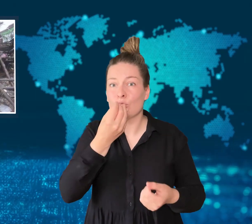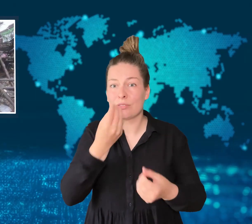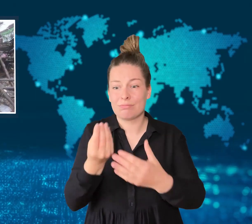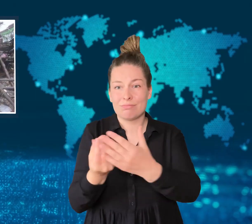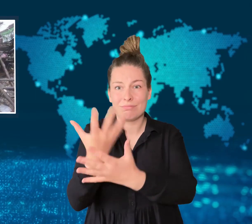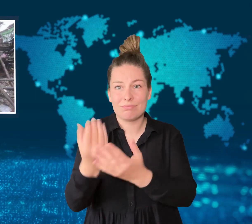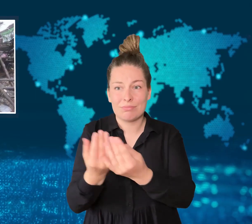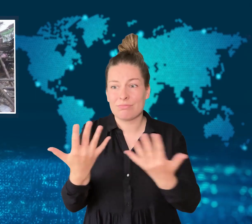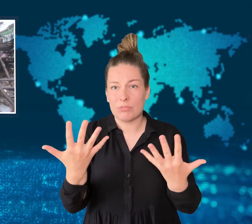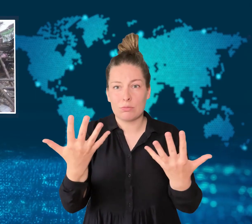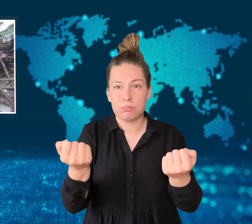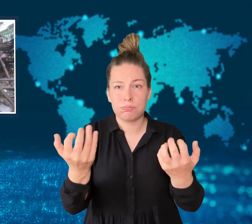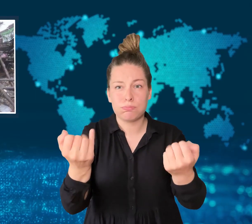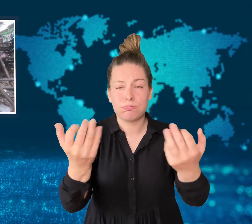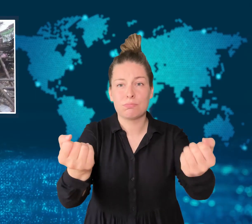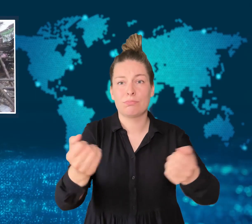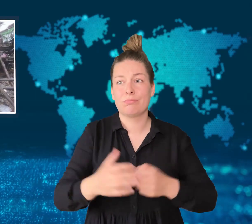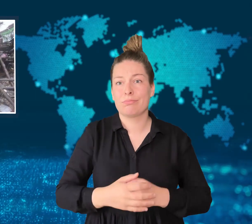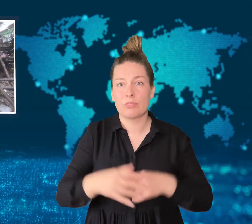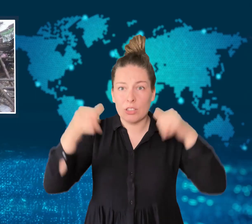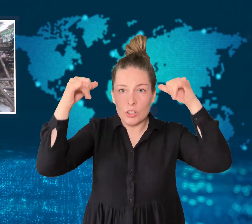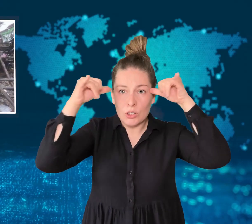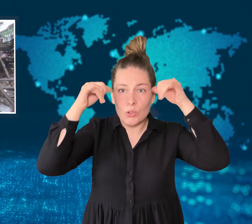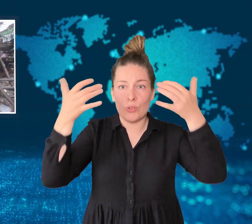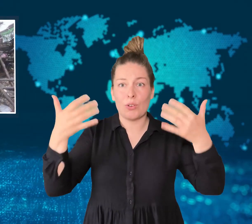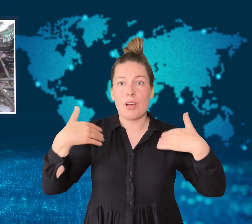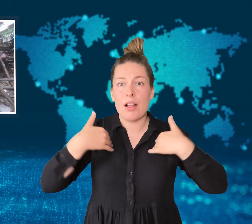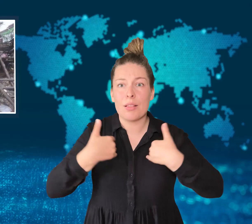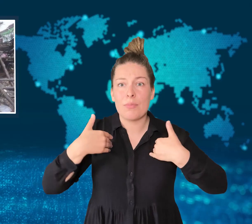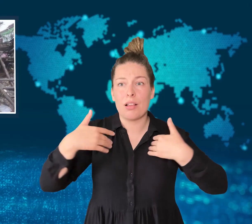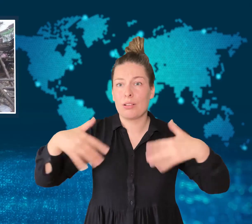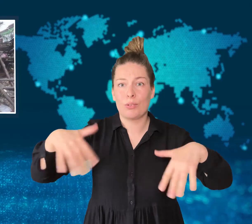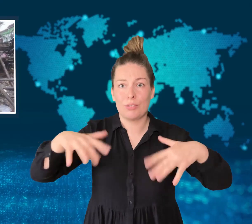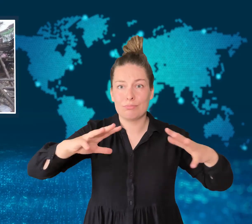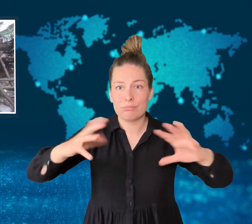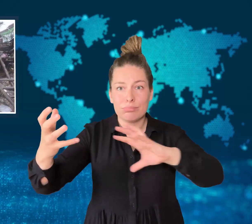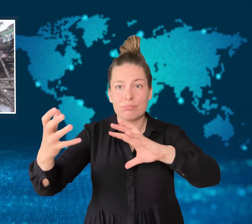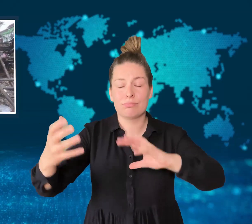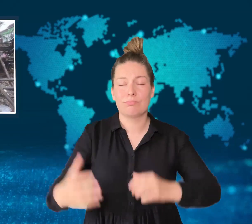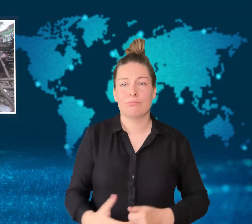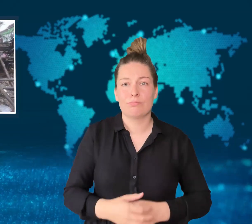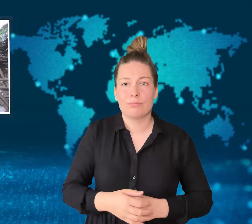and livestock are all expected to suffer damage.